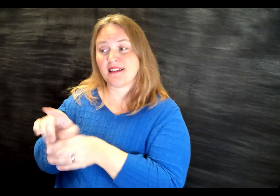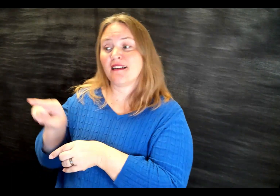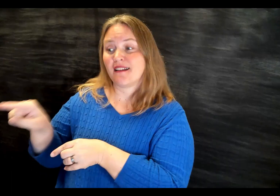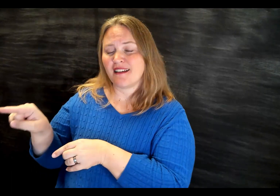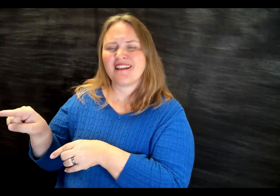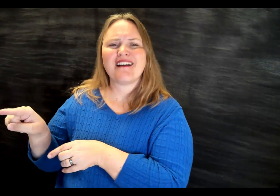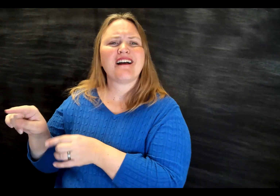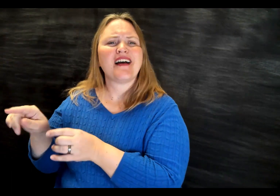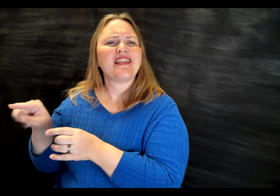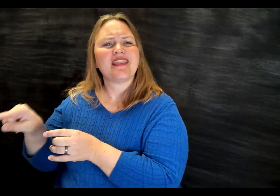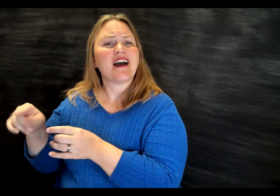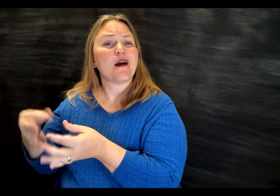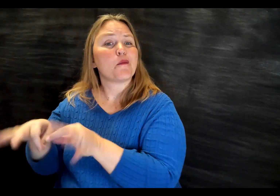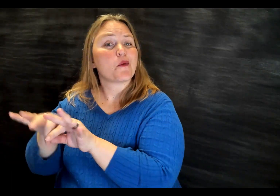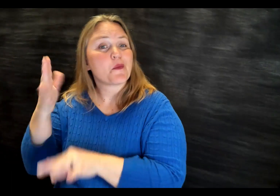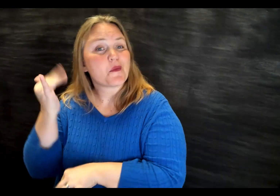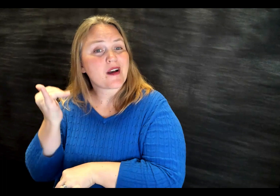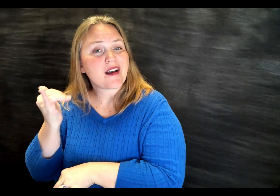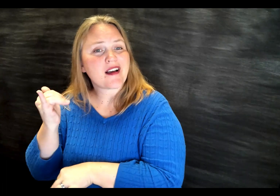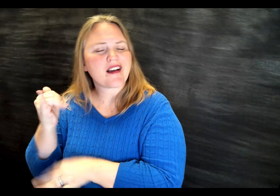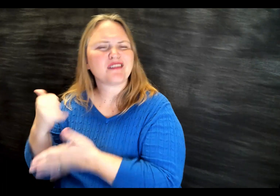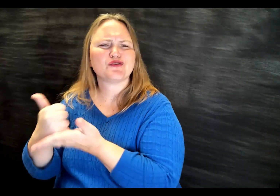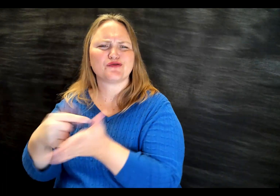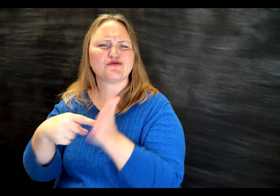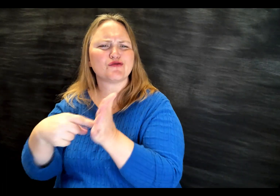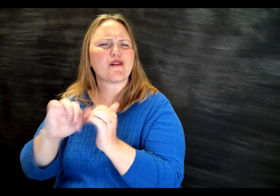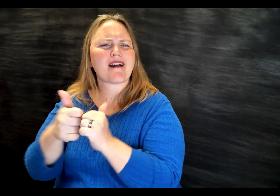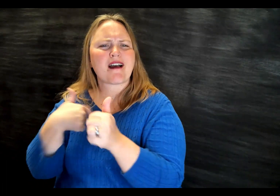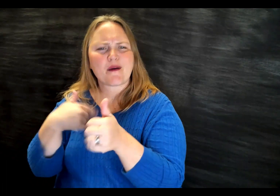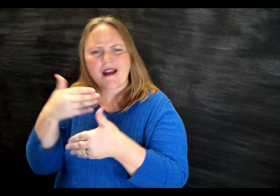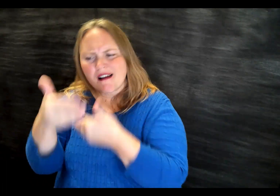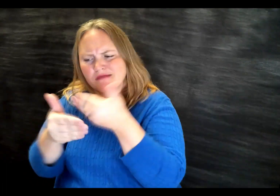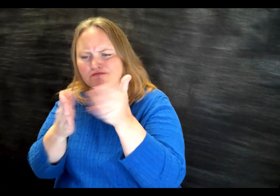Because that's when I make a lot of these decisions about how I'm gonna track student work.